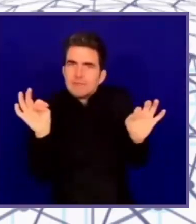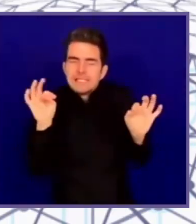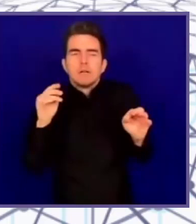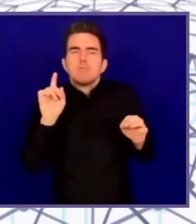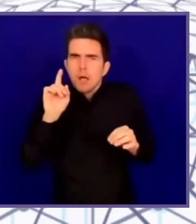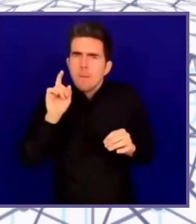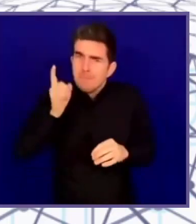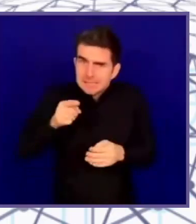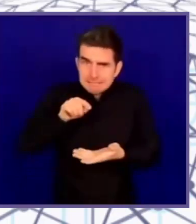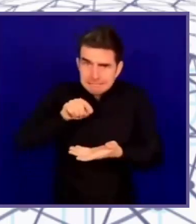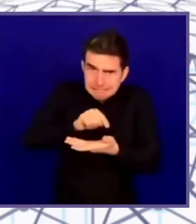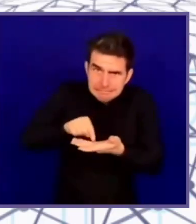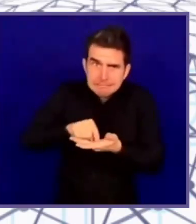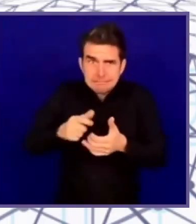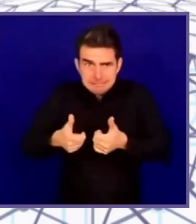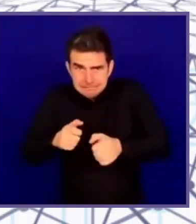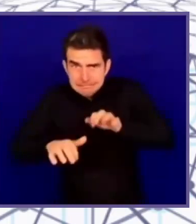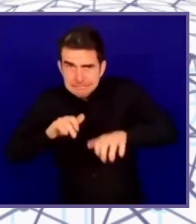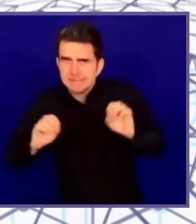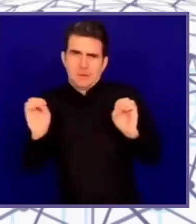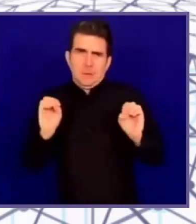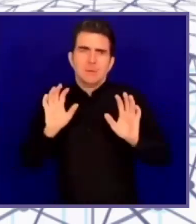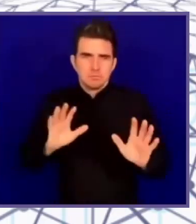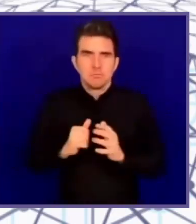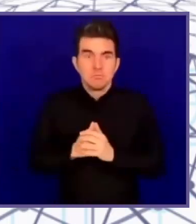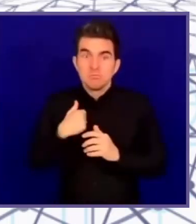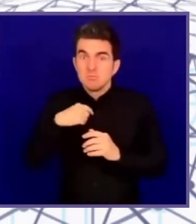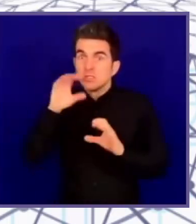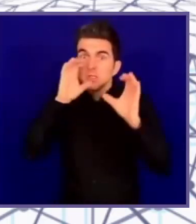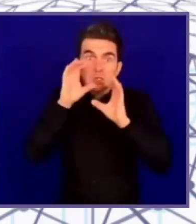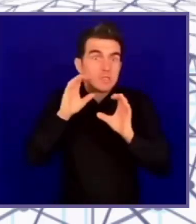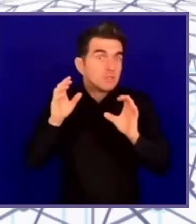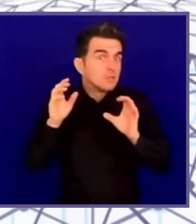so that everyone uses their air control for skipping a track answering the phone